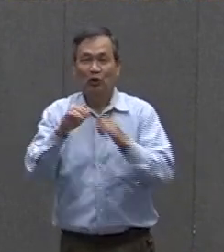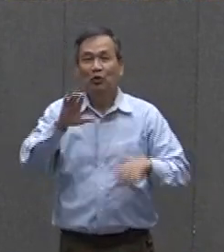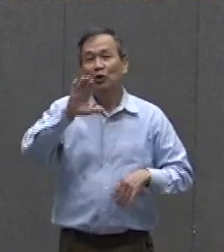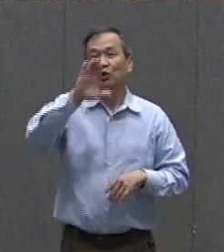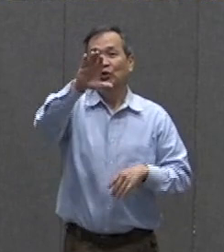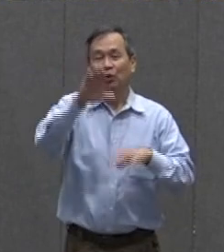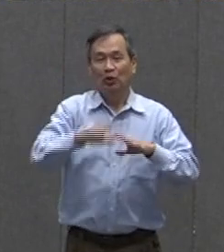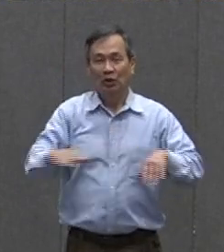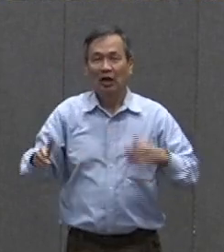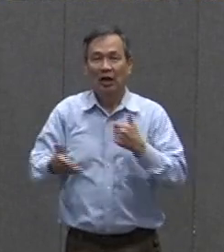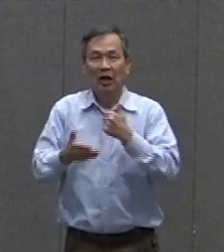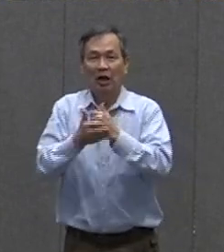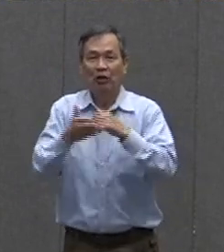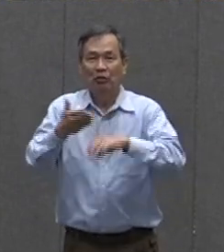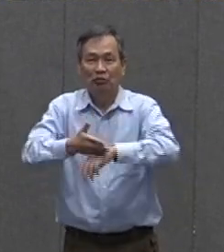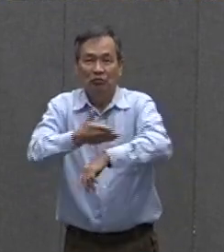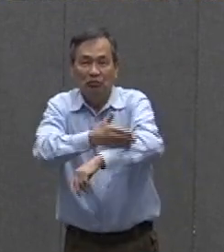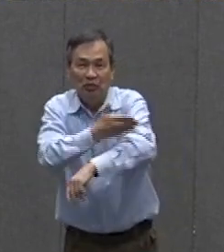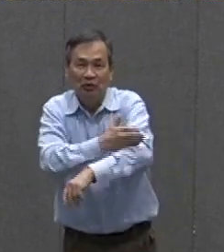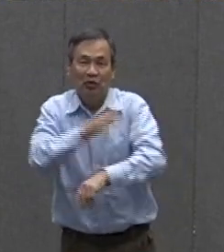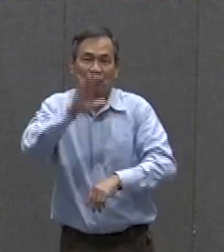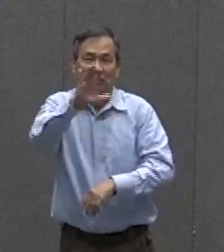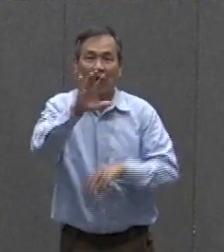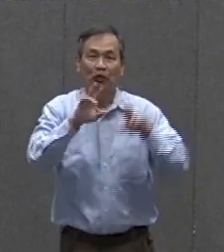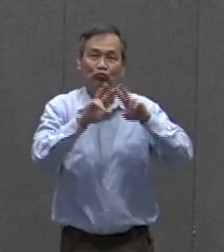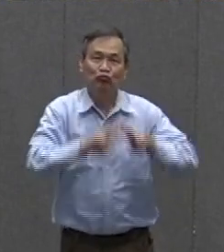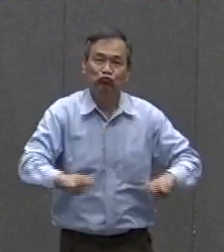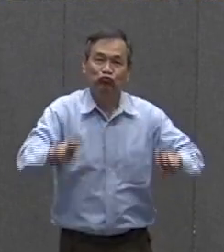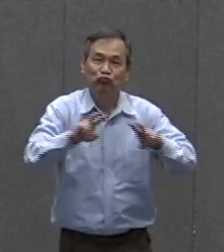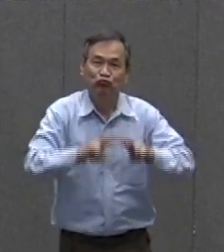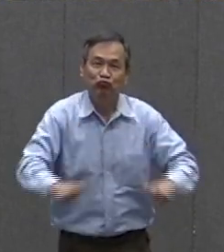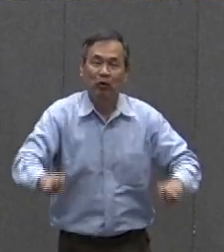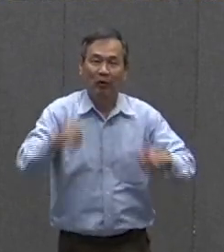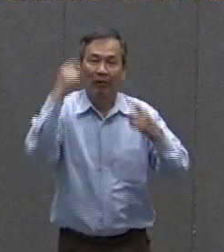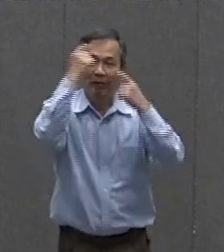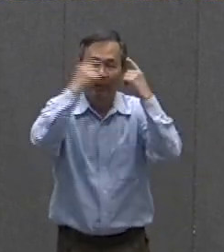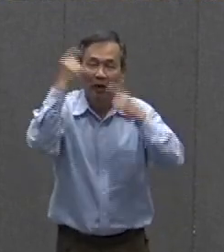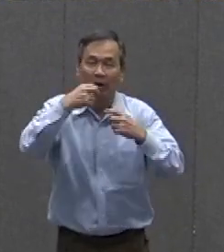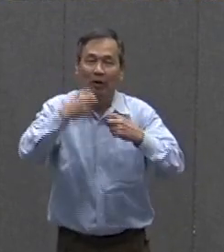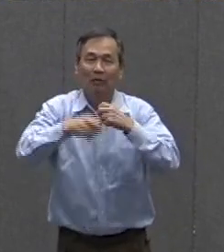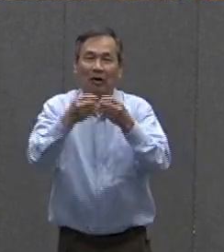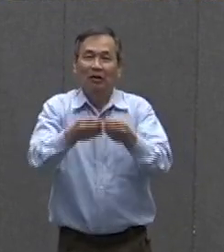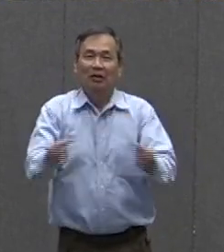their critical thinking and problem-solving abilities, which are really important for learning math,